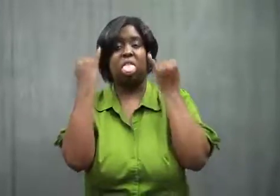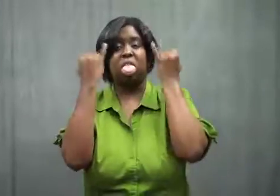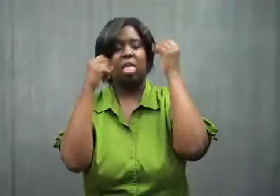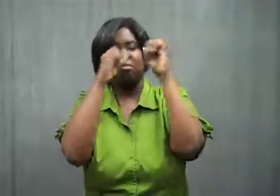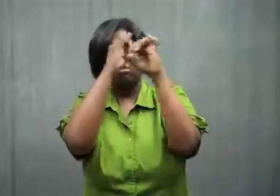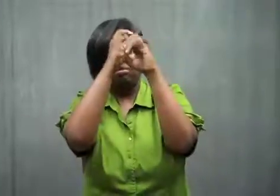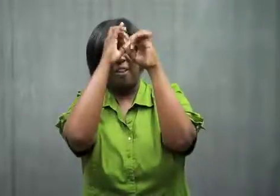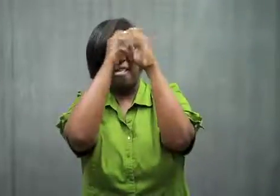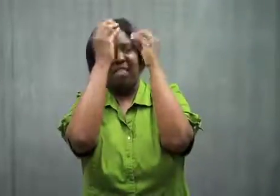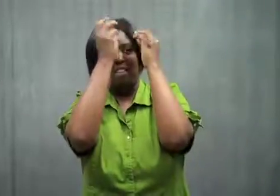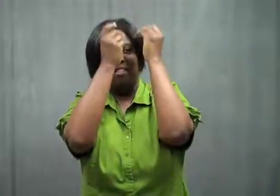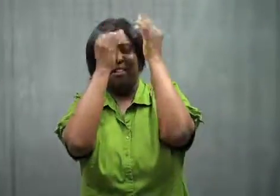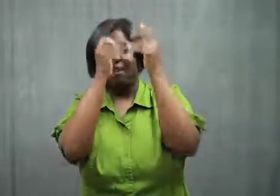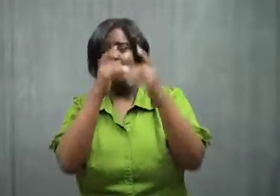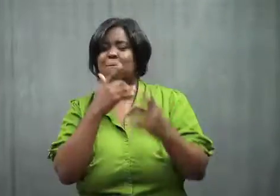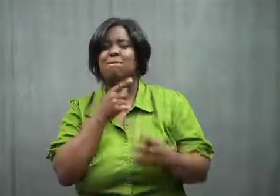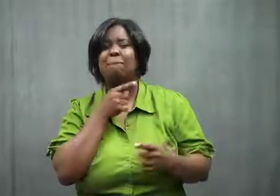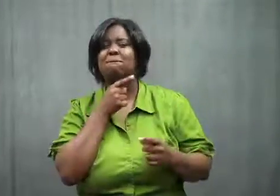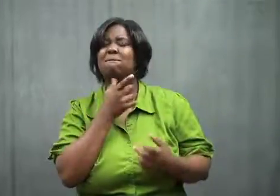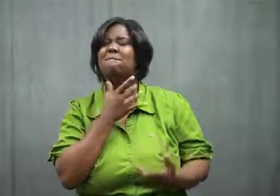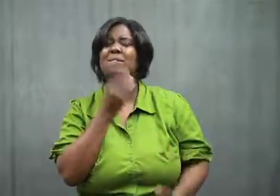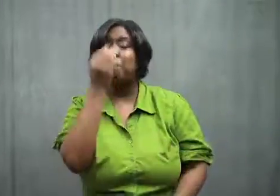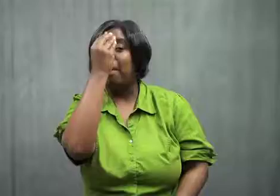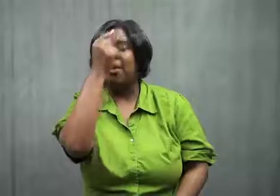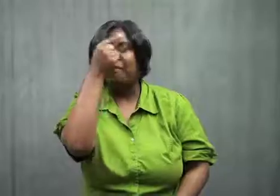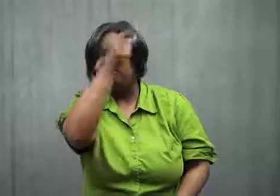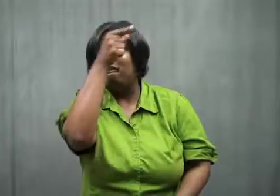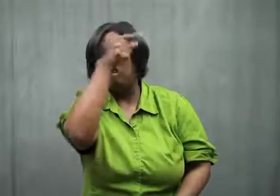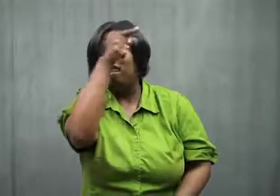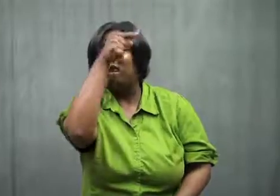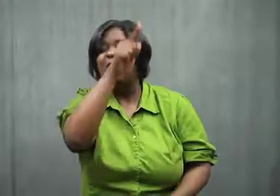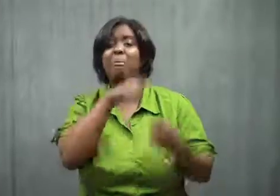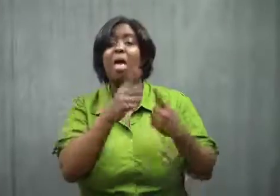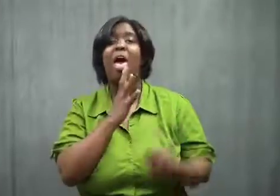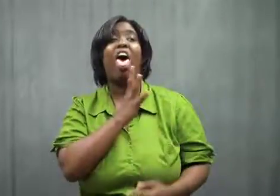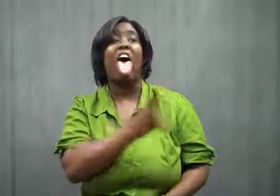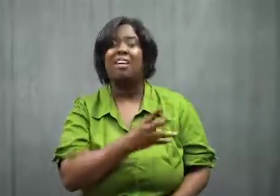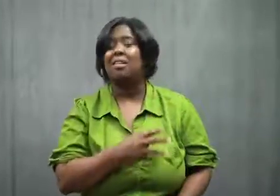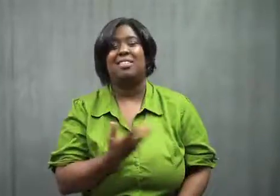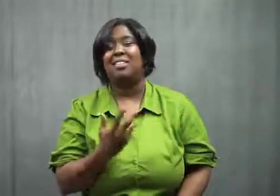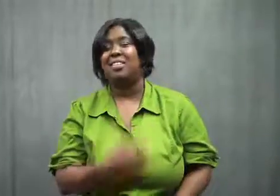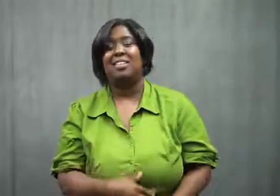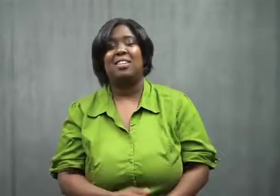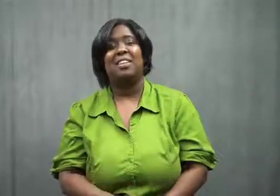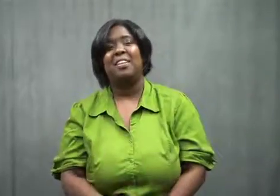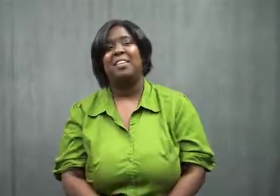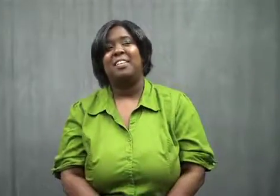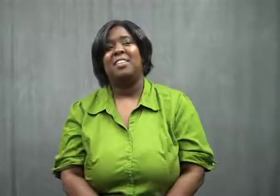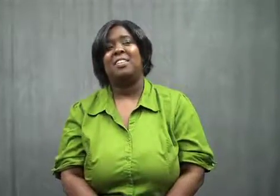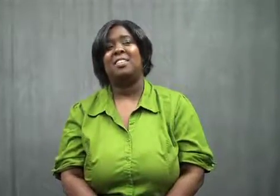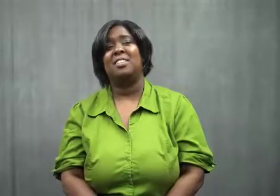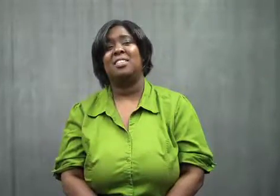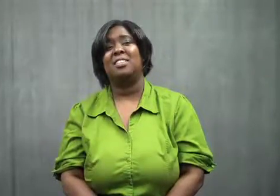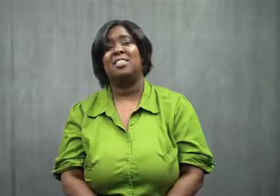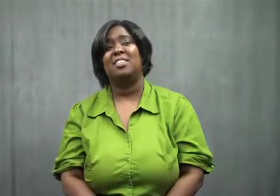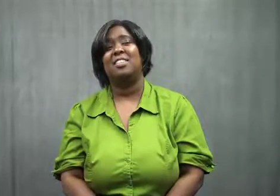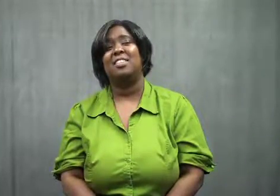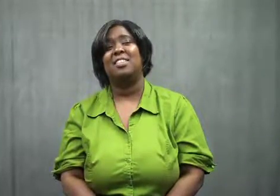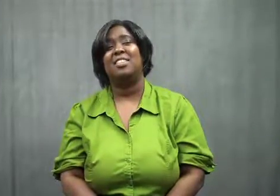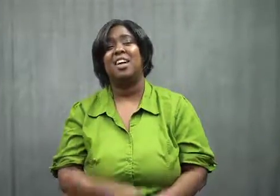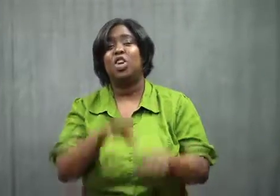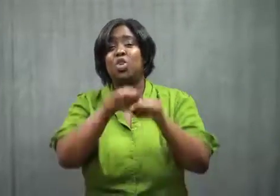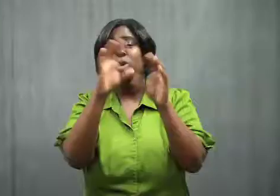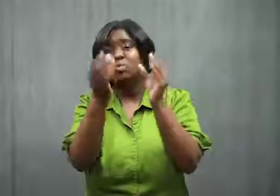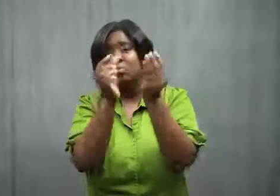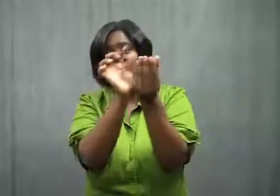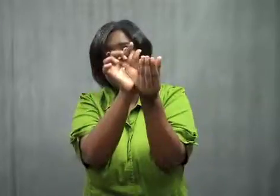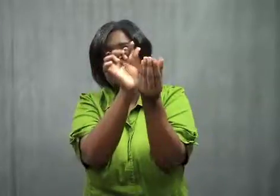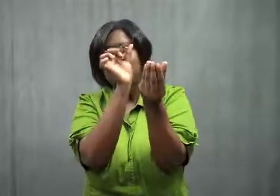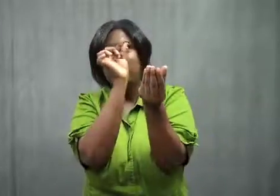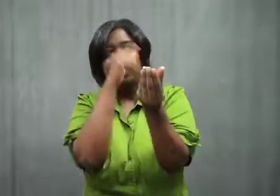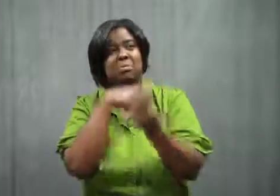I'd come up with all kinds of scenarios in my mind.